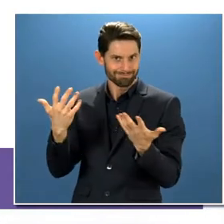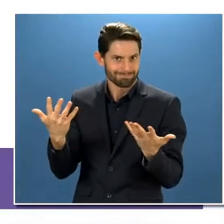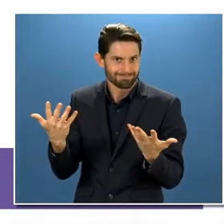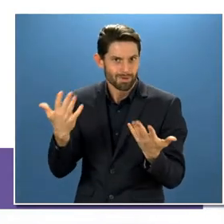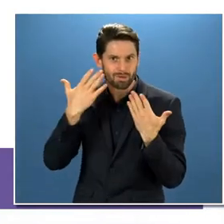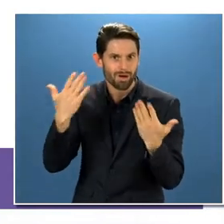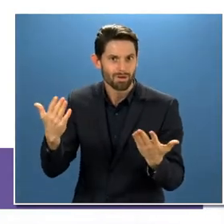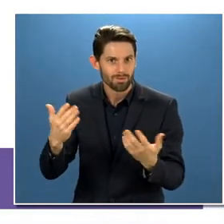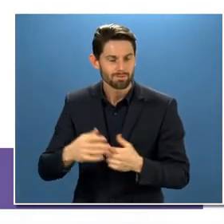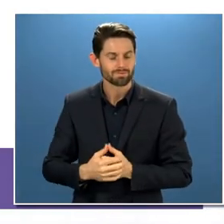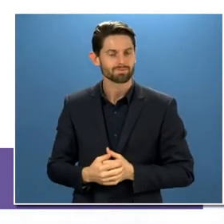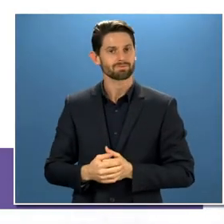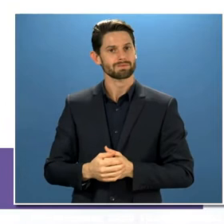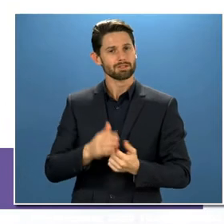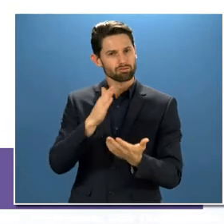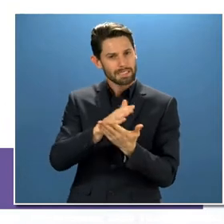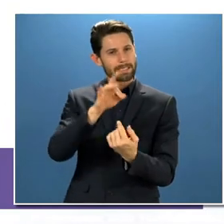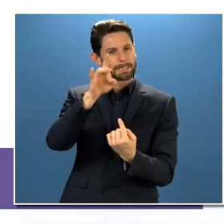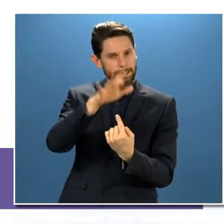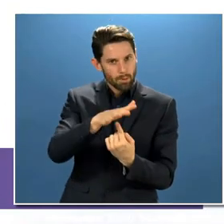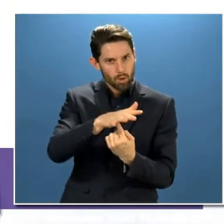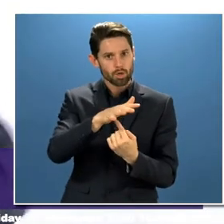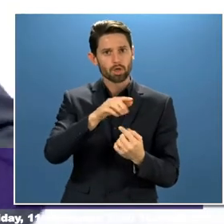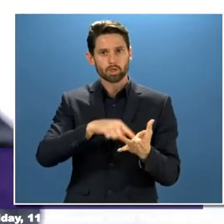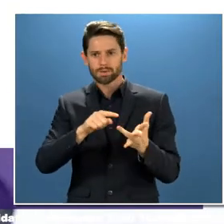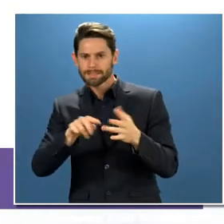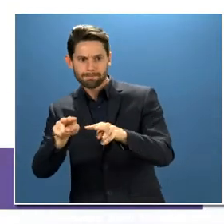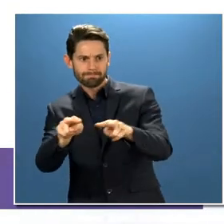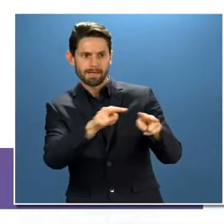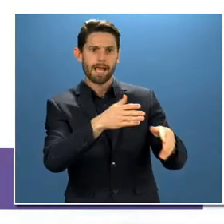By measuring disability-related employment issues, I think we can get a